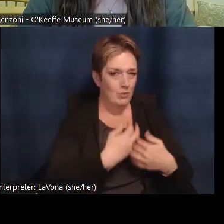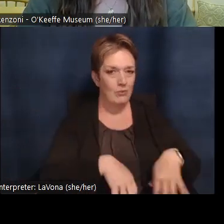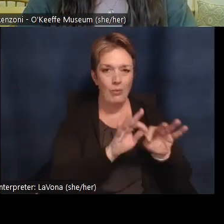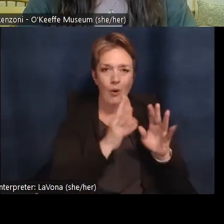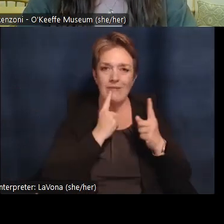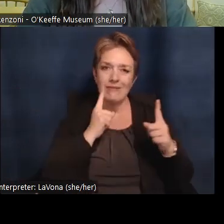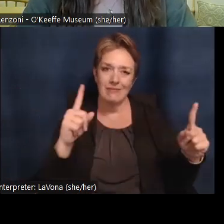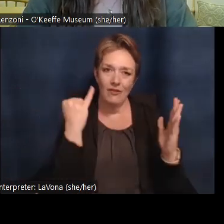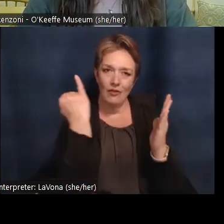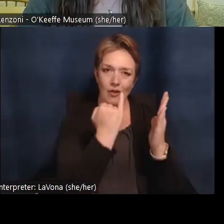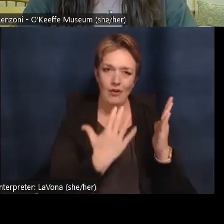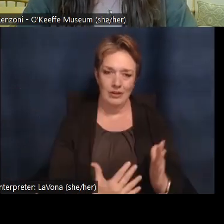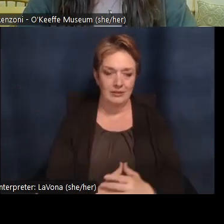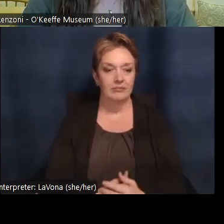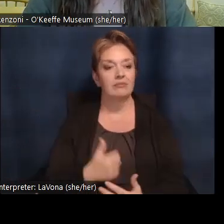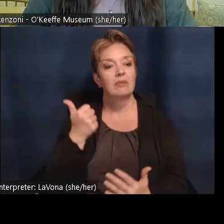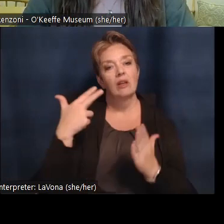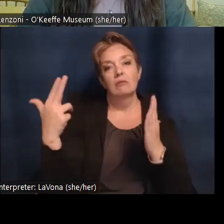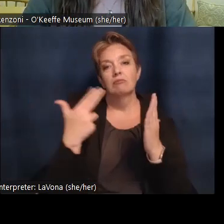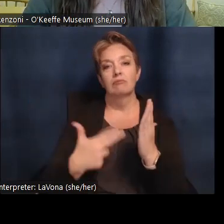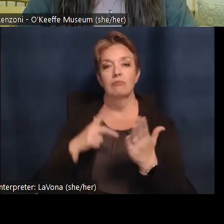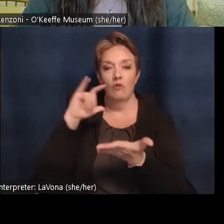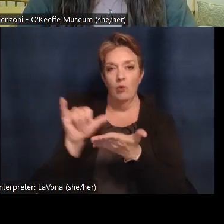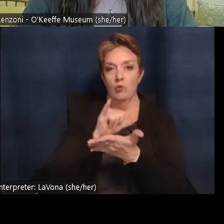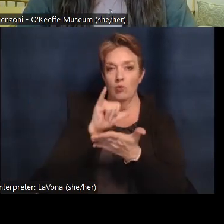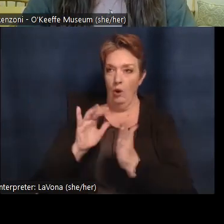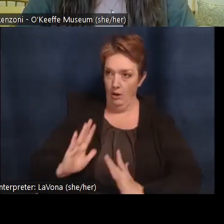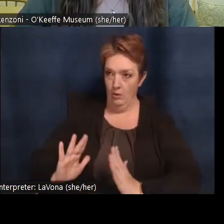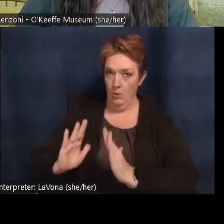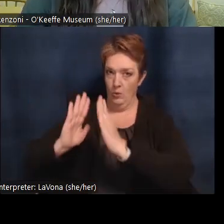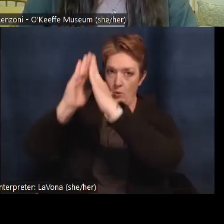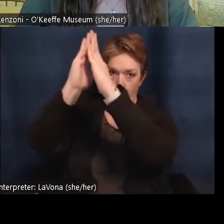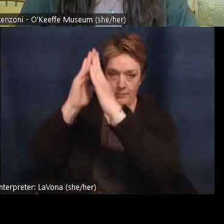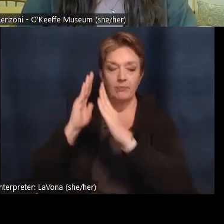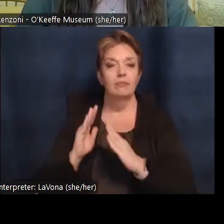known for her paintings of New York skyscrapers as well as flowers.